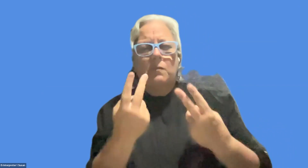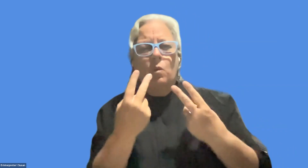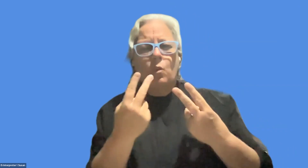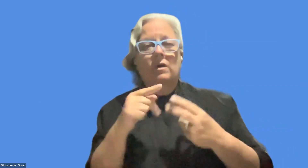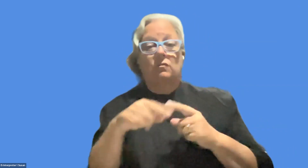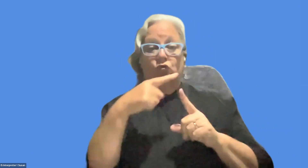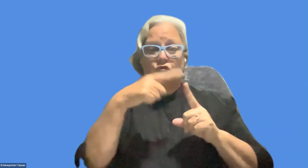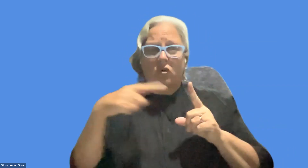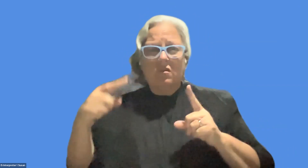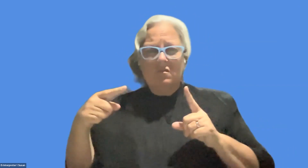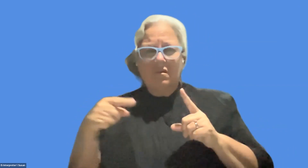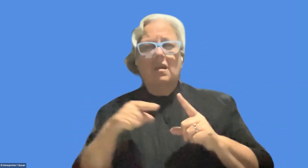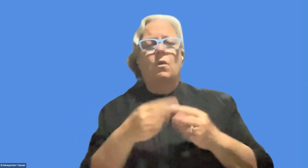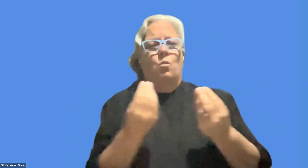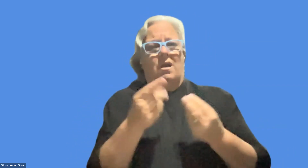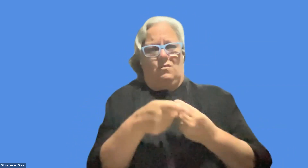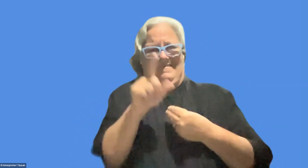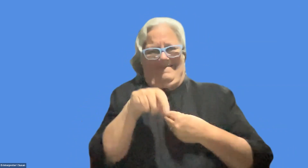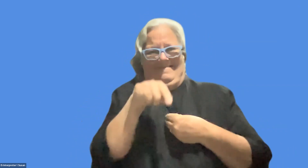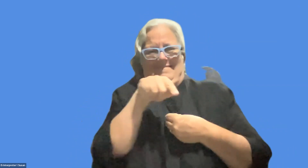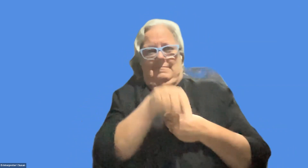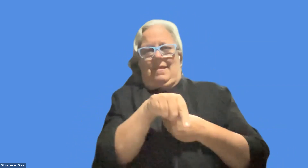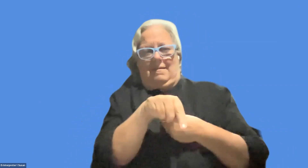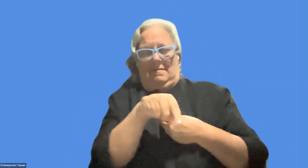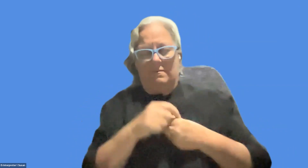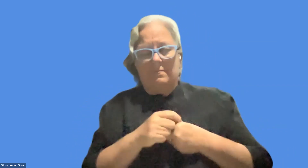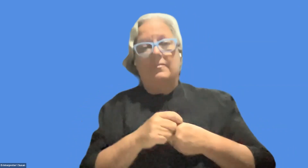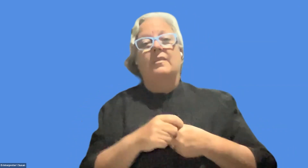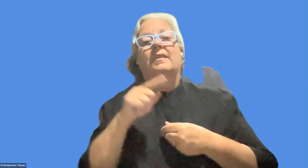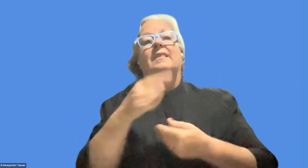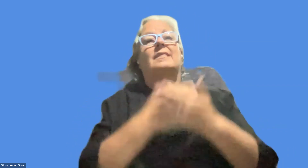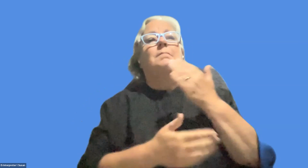sector-specific technical advice, thinking critically on the types of